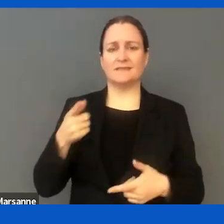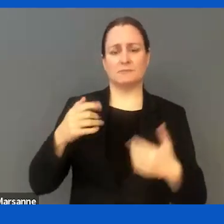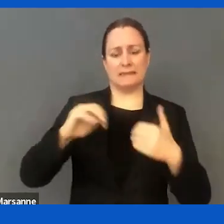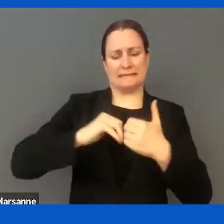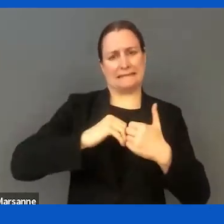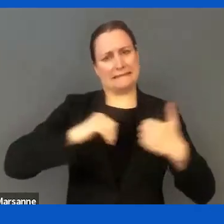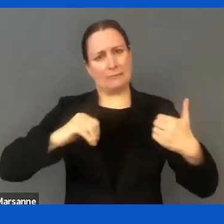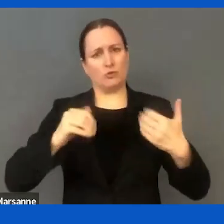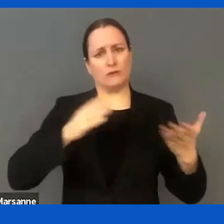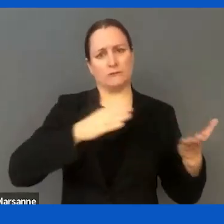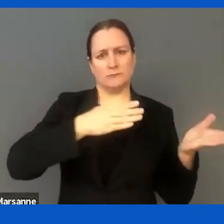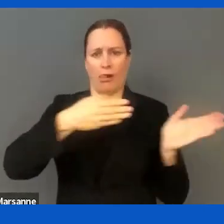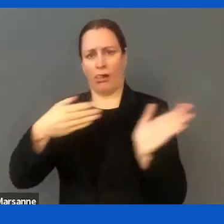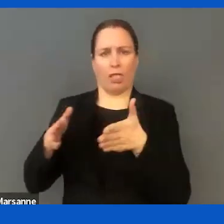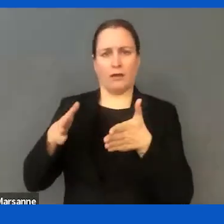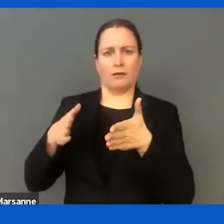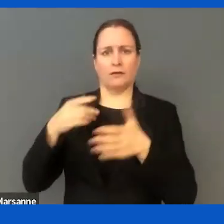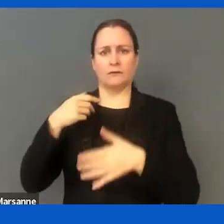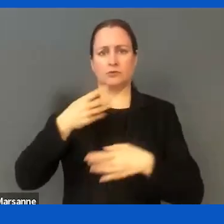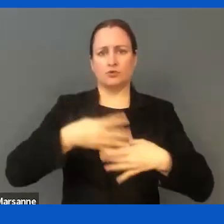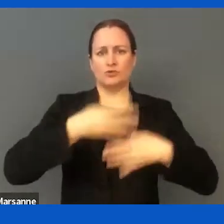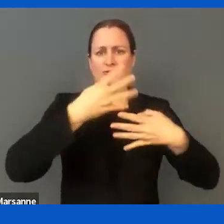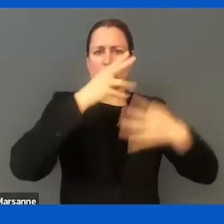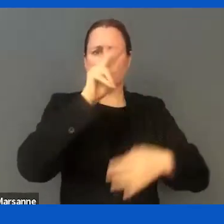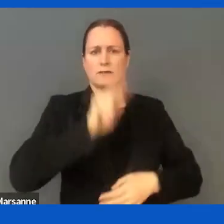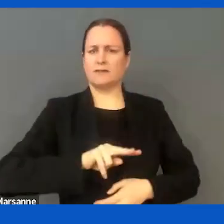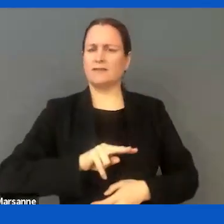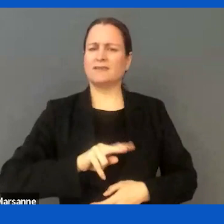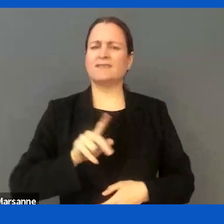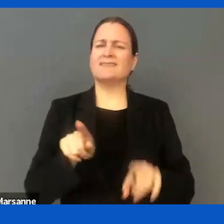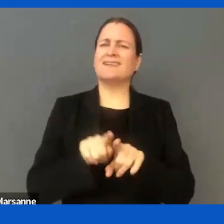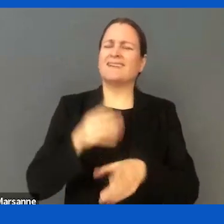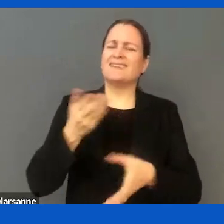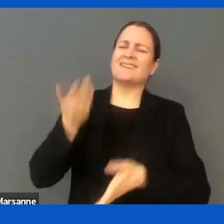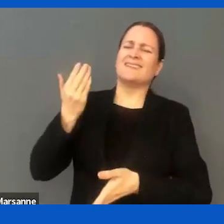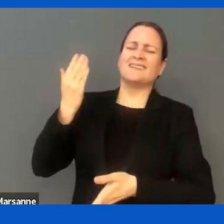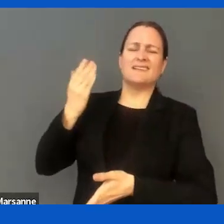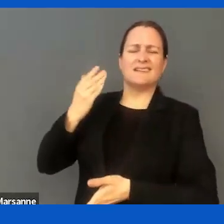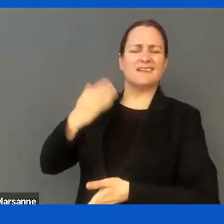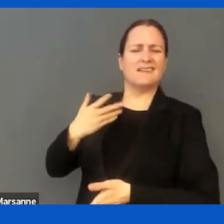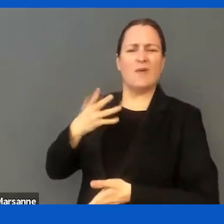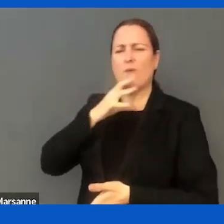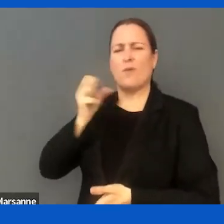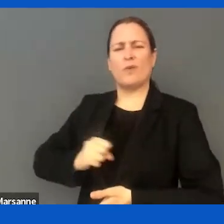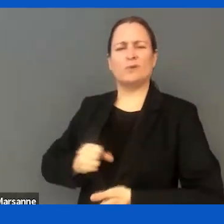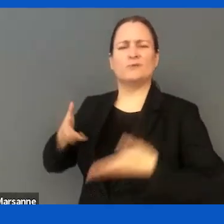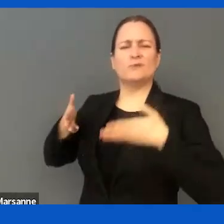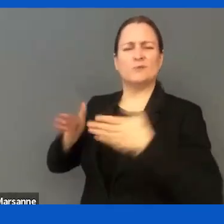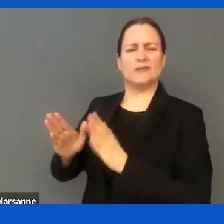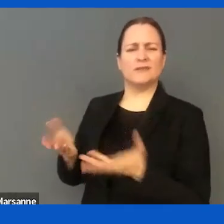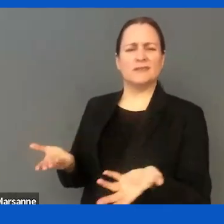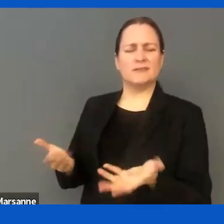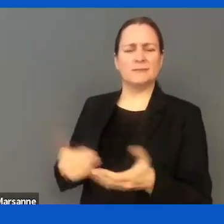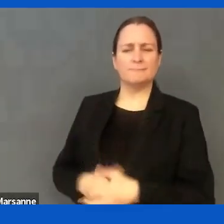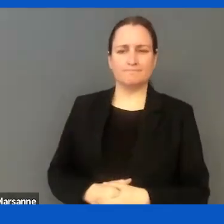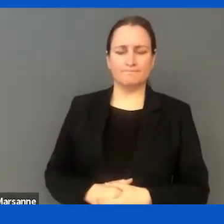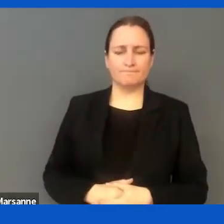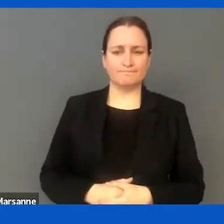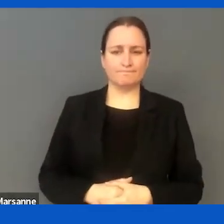work. Have we gone back to the 1980s? There were questions coming through about universal design,